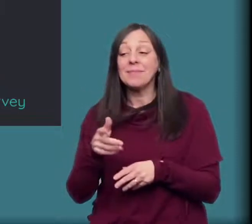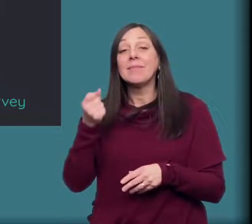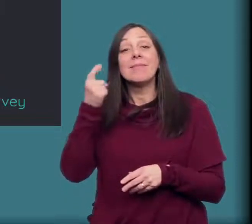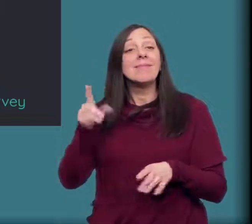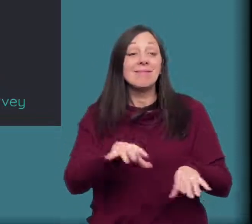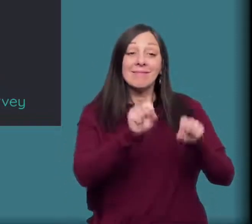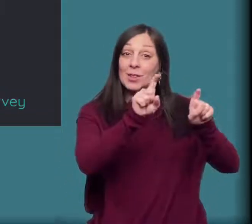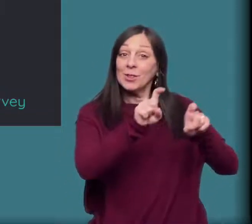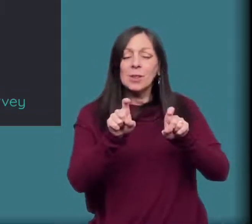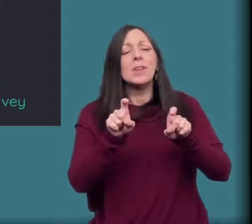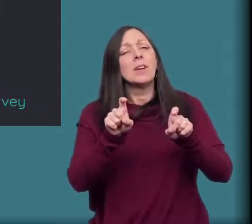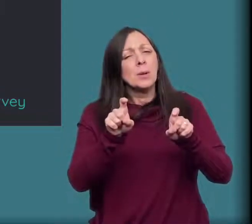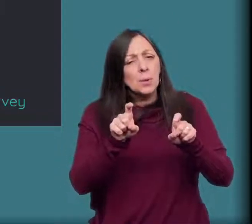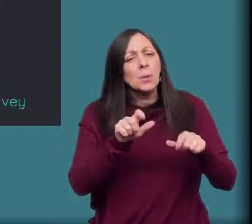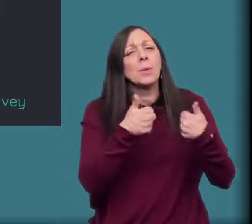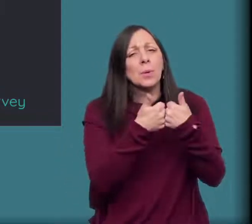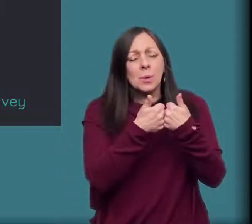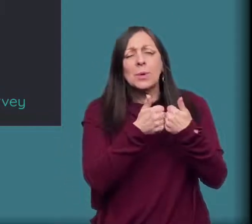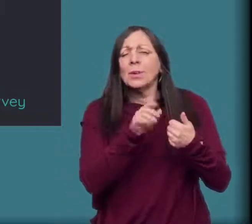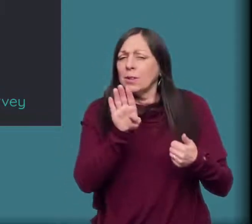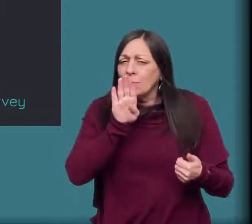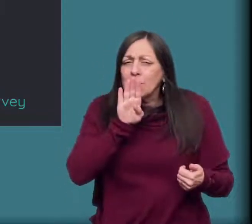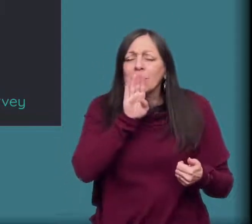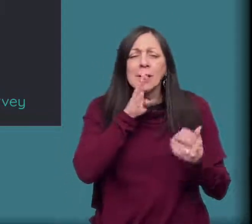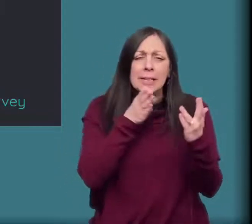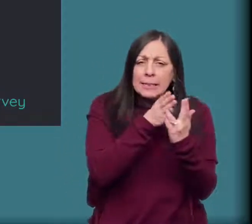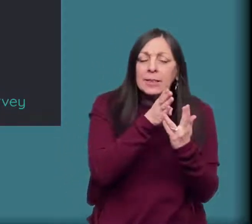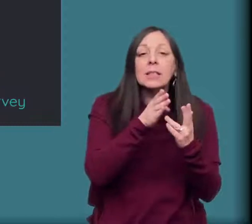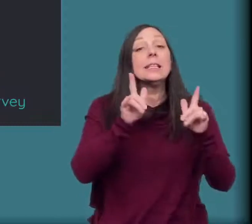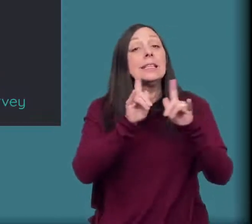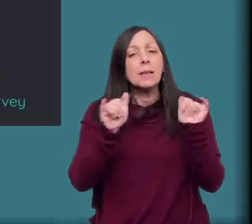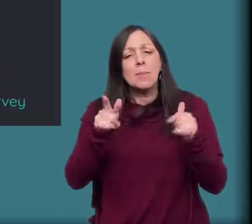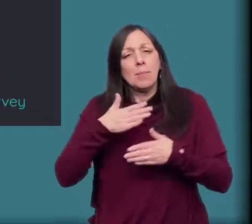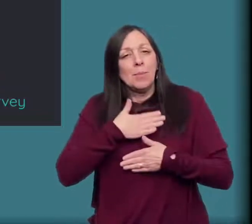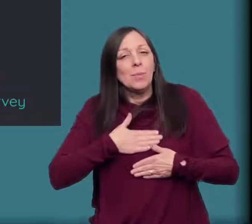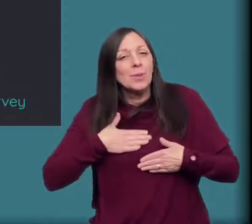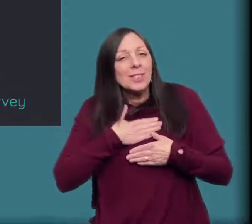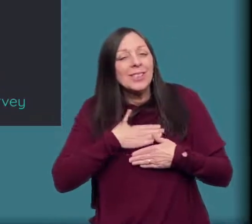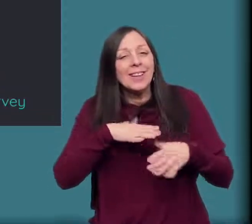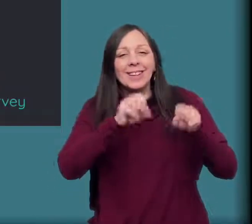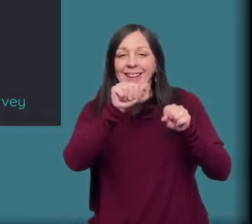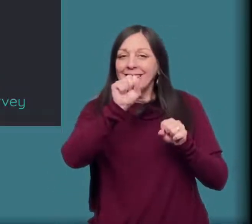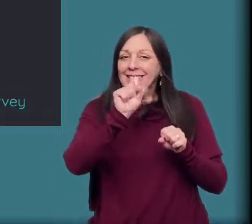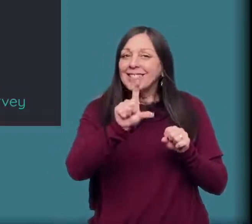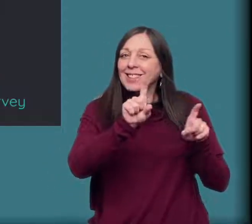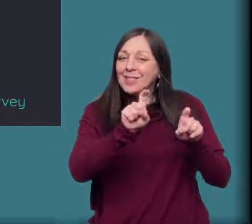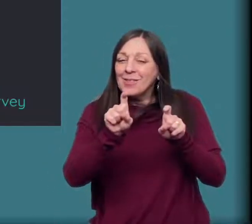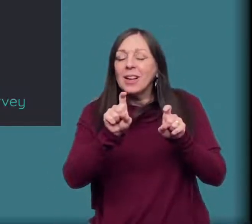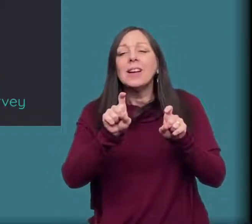for ASL content creates usability issues. ASL centric survey UIs have unique design considerations.